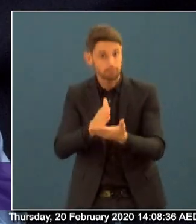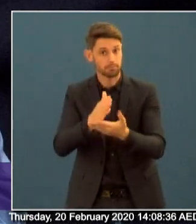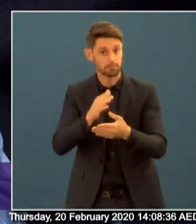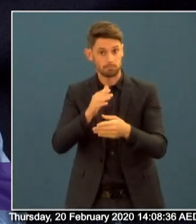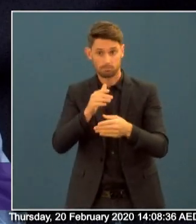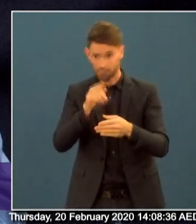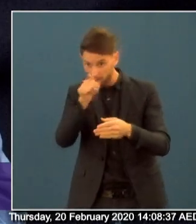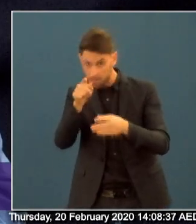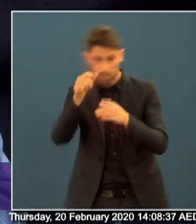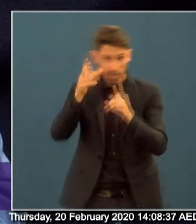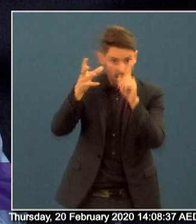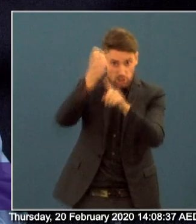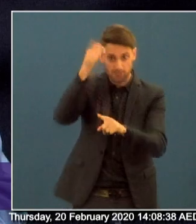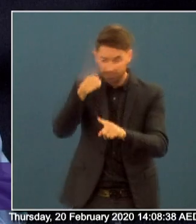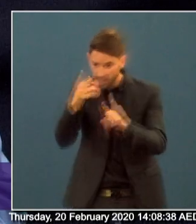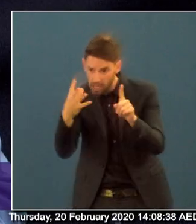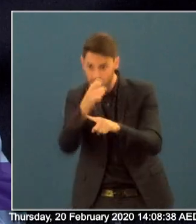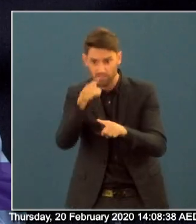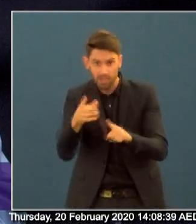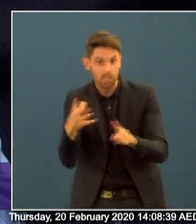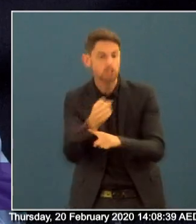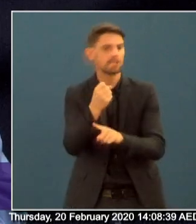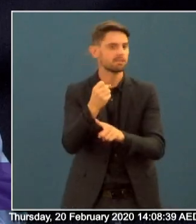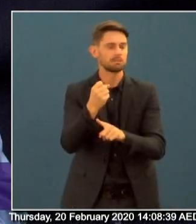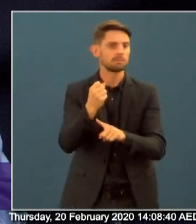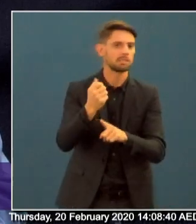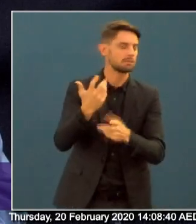One thing that has happened which — and I'm not sure of it's a link —